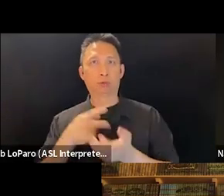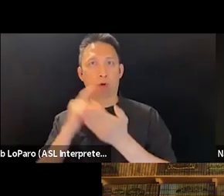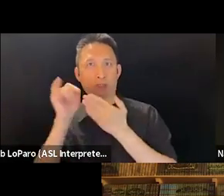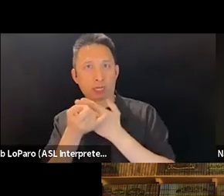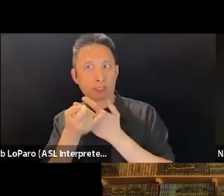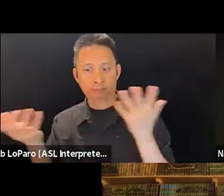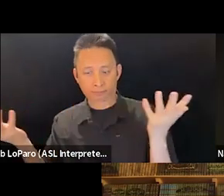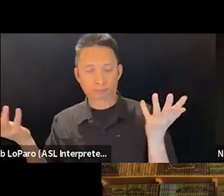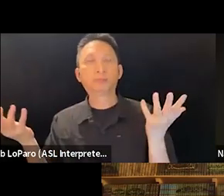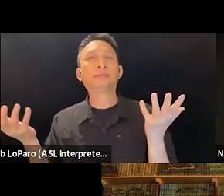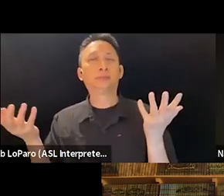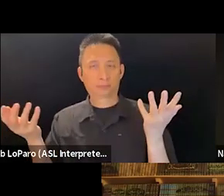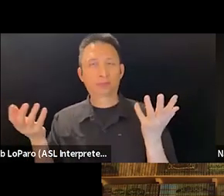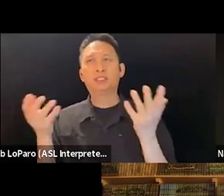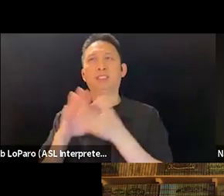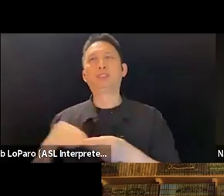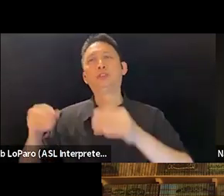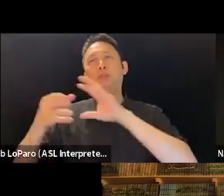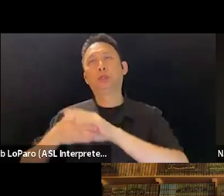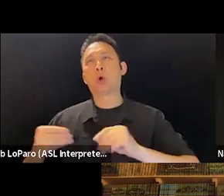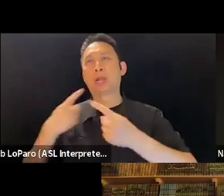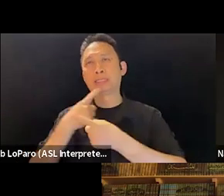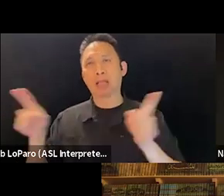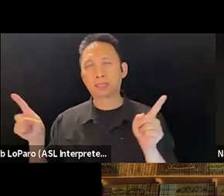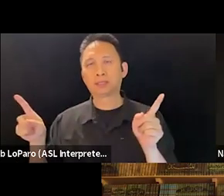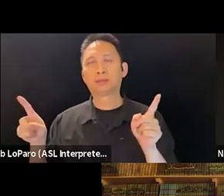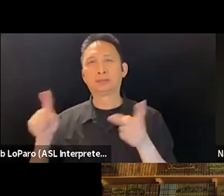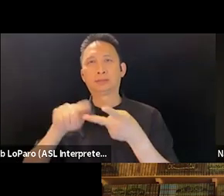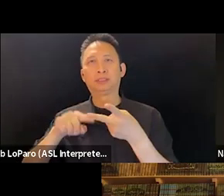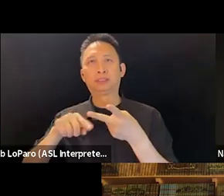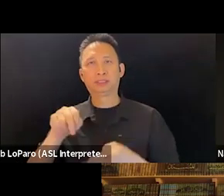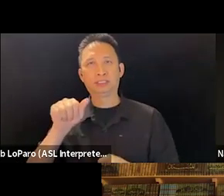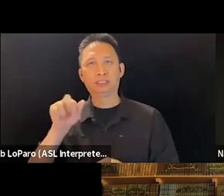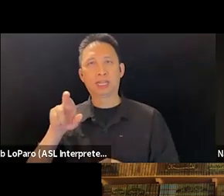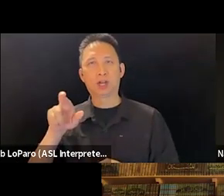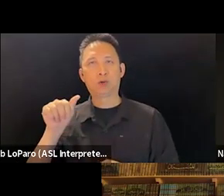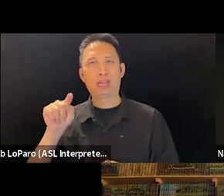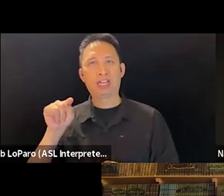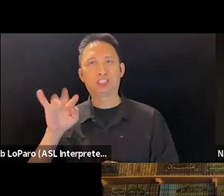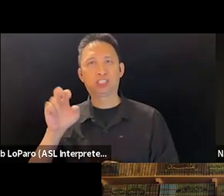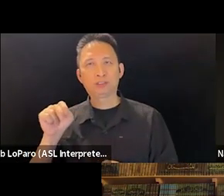is by the storytelling, the narration and the writing. This make the huge difference.